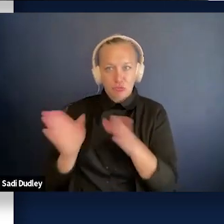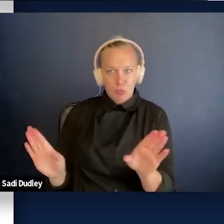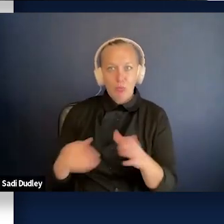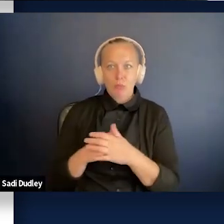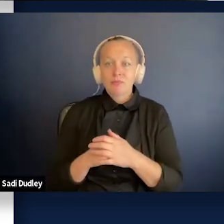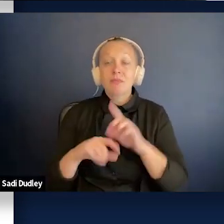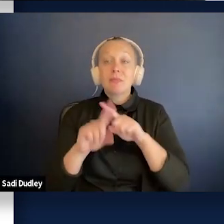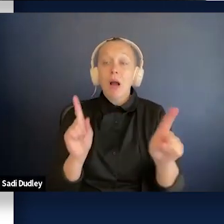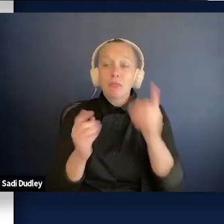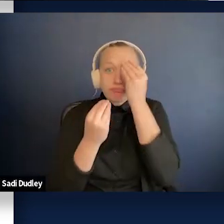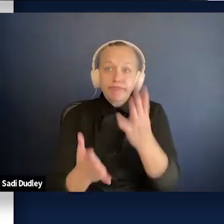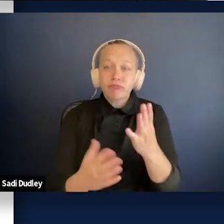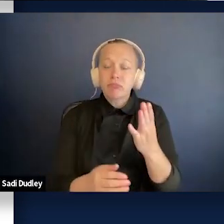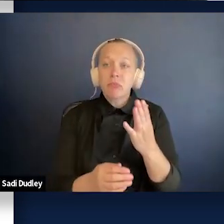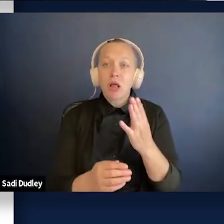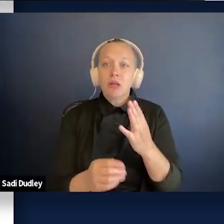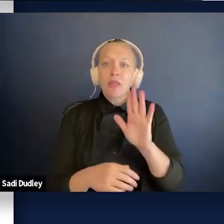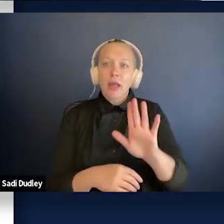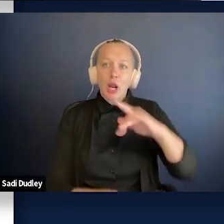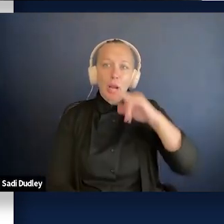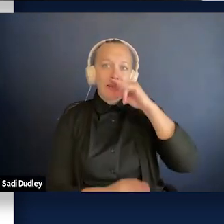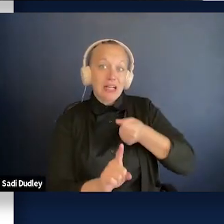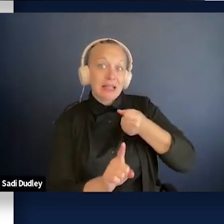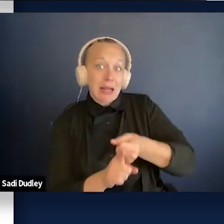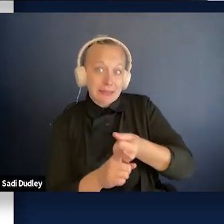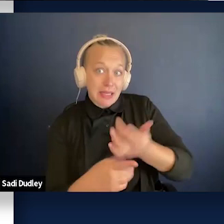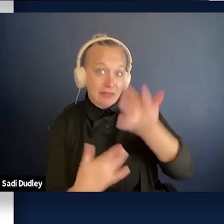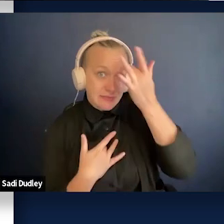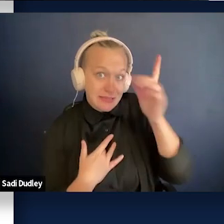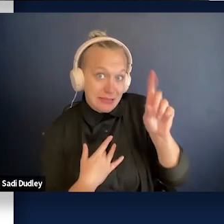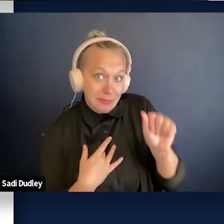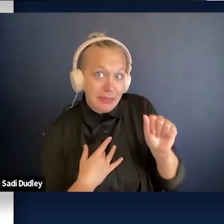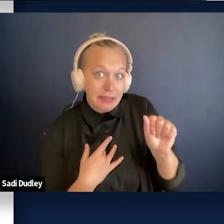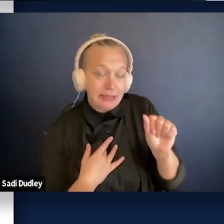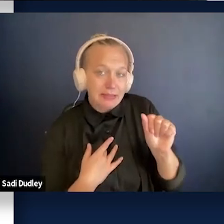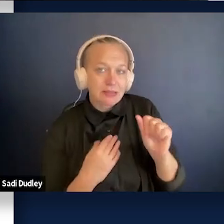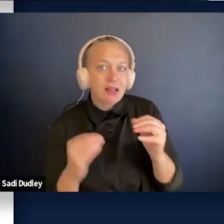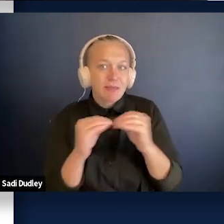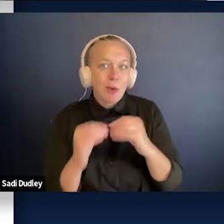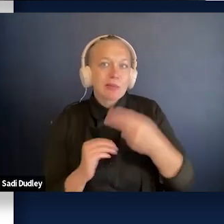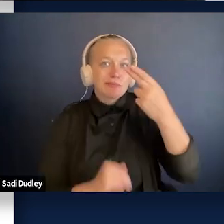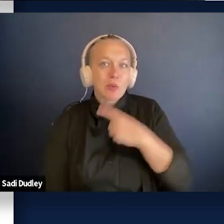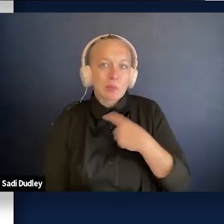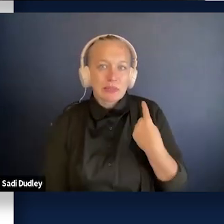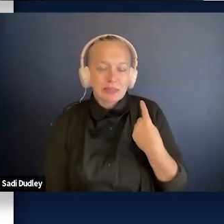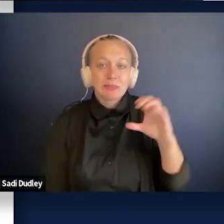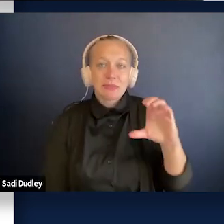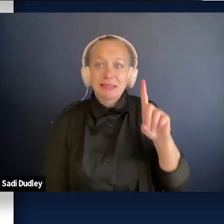For pneumococcal disease by the CDC. This is not surprising, because the CDC makes recommendations.